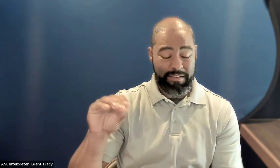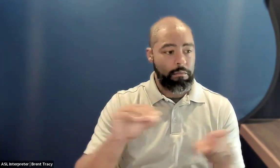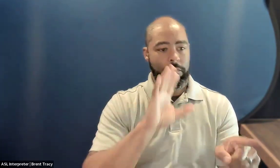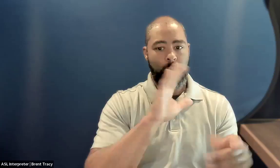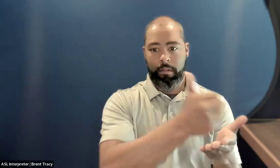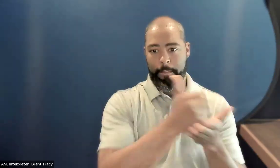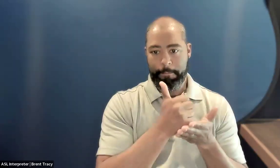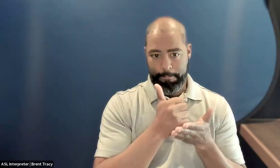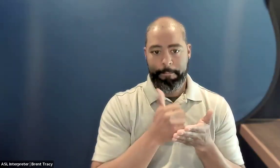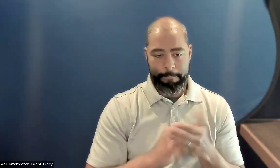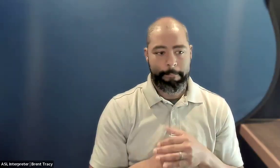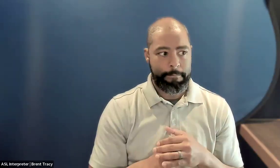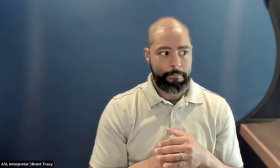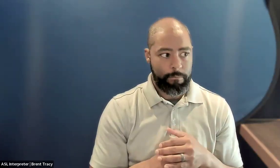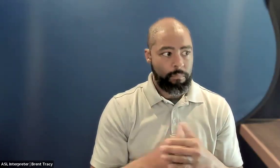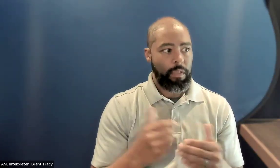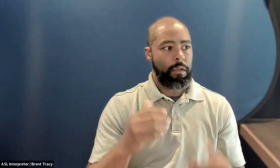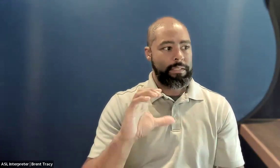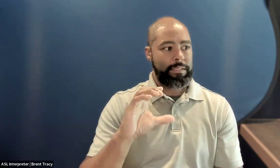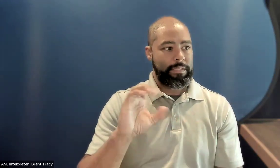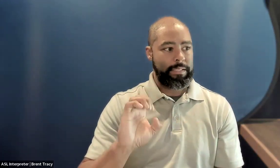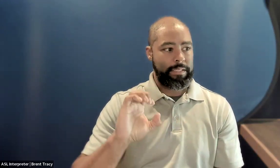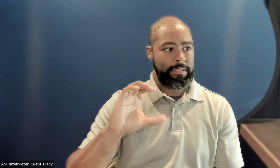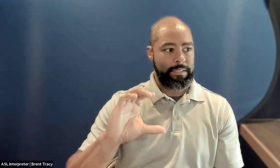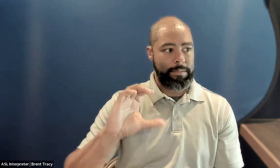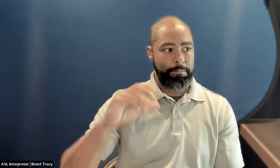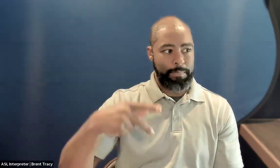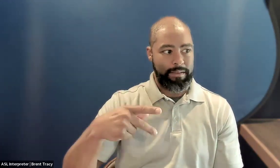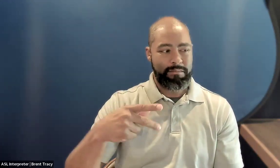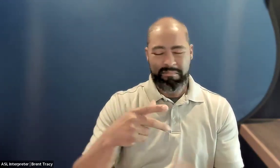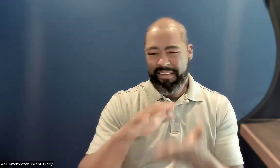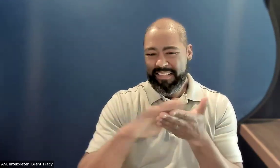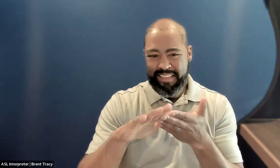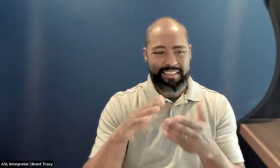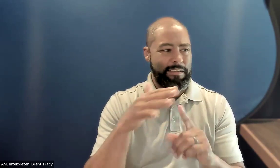goals and metrics that are in the CECP, including for example,